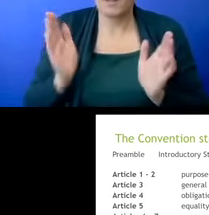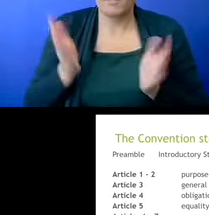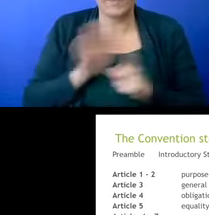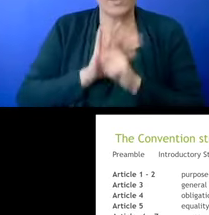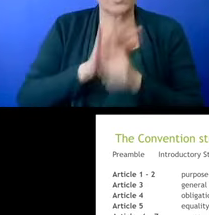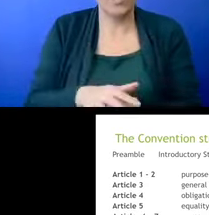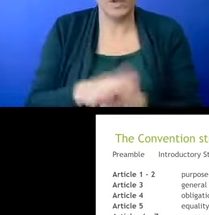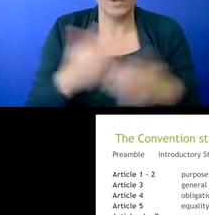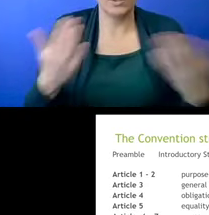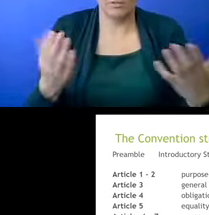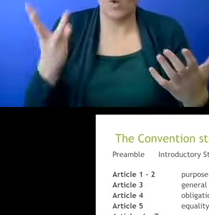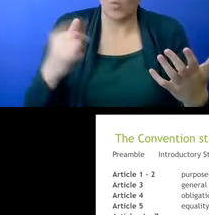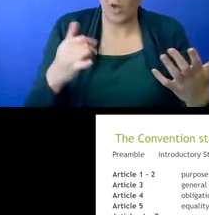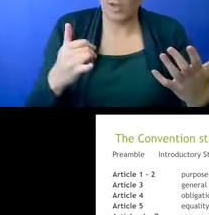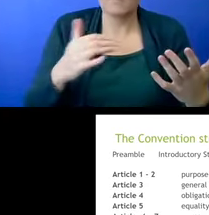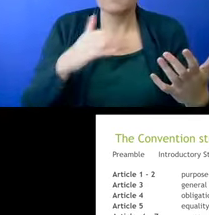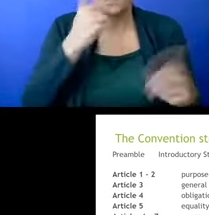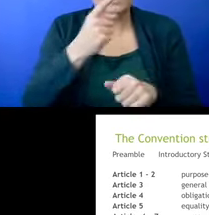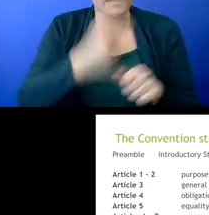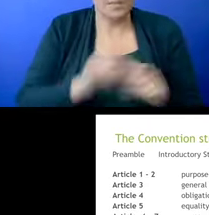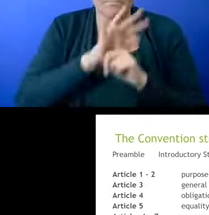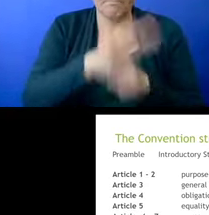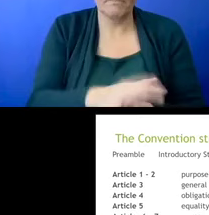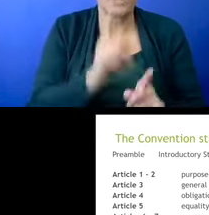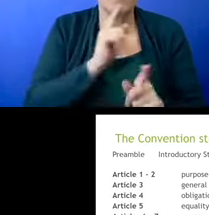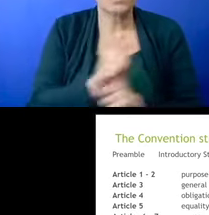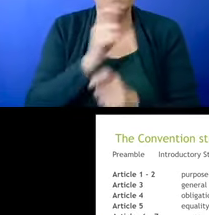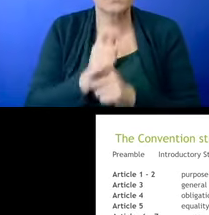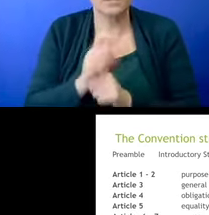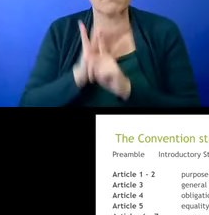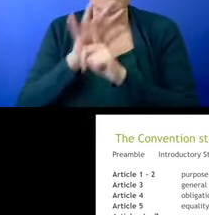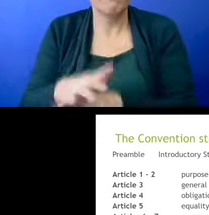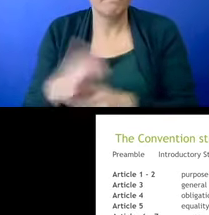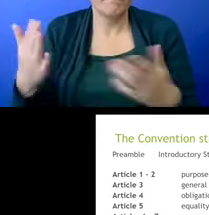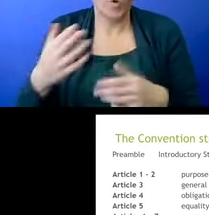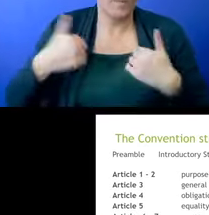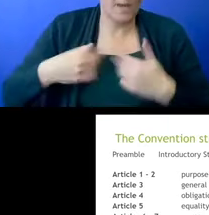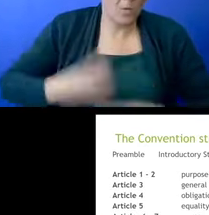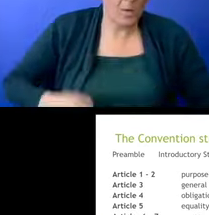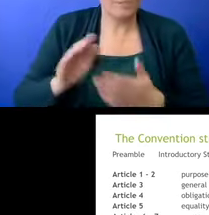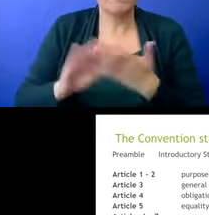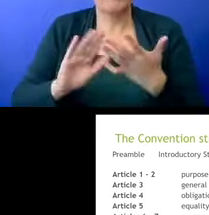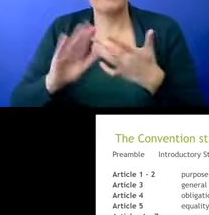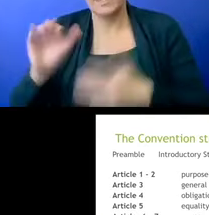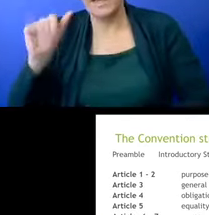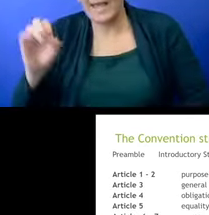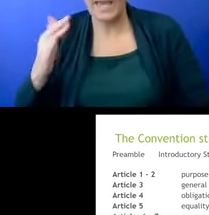not only on the basis of disability, but also on the basis of gender, age, ethnicity, and other grounds.